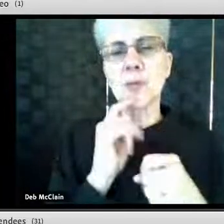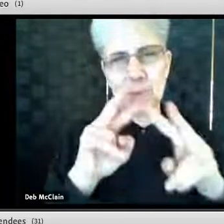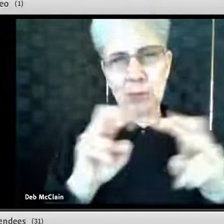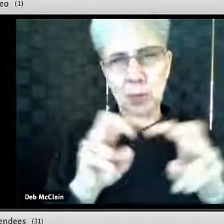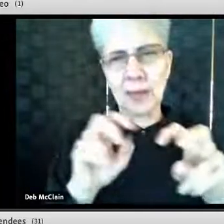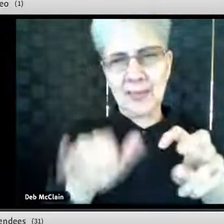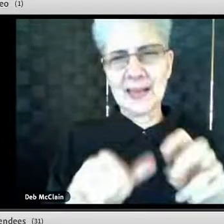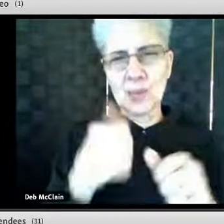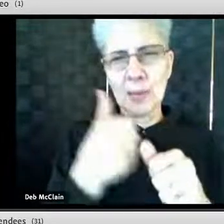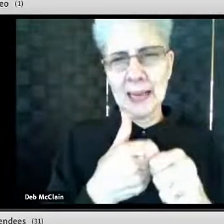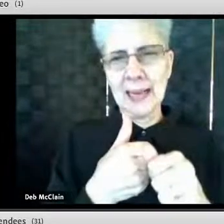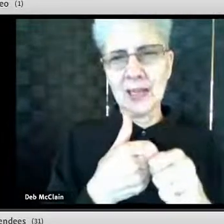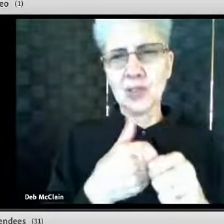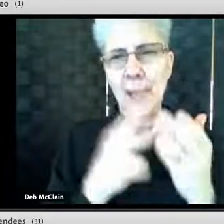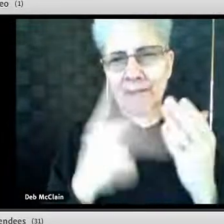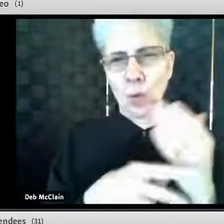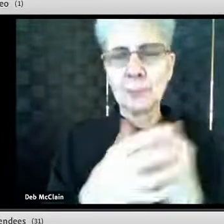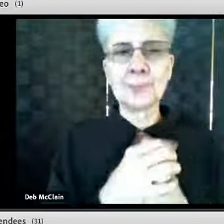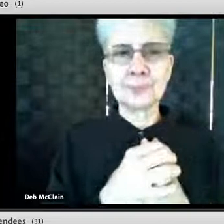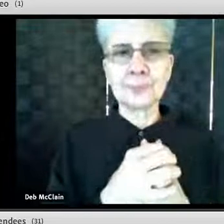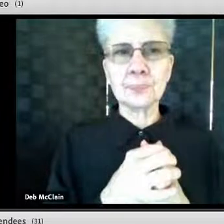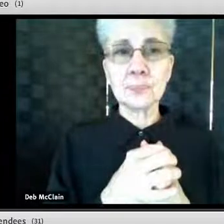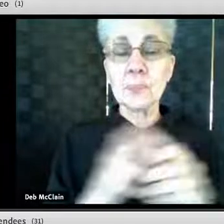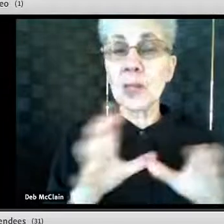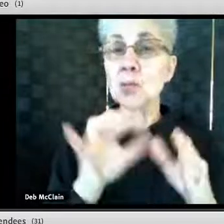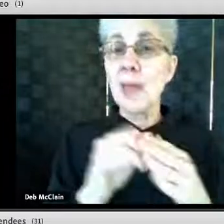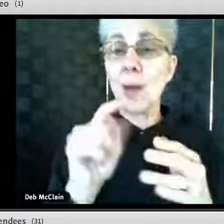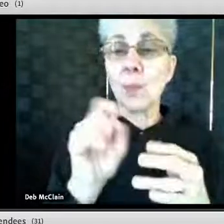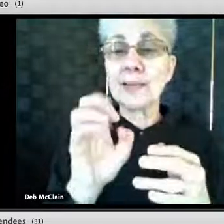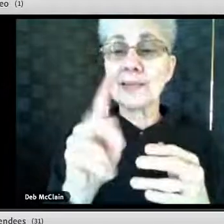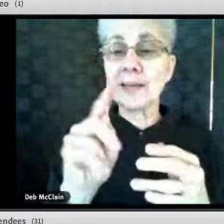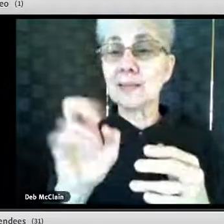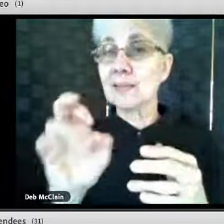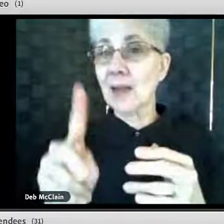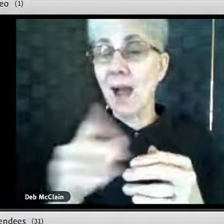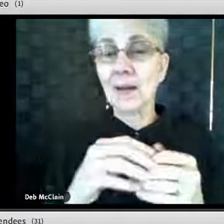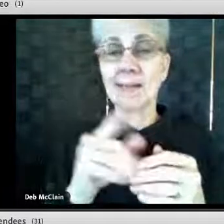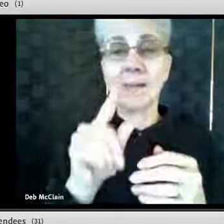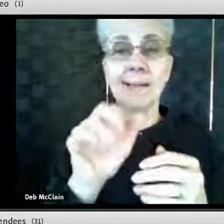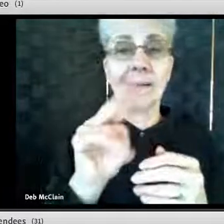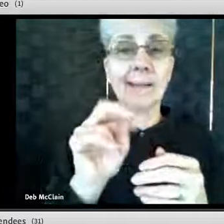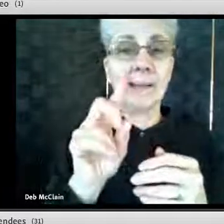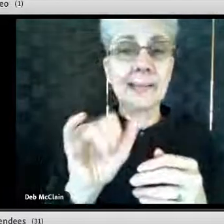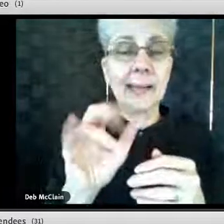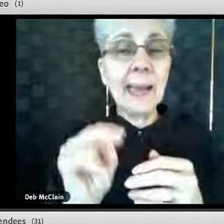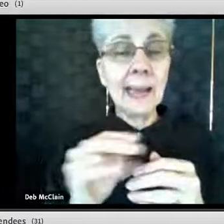You're going to have to kind of look at this on each platform, and you're going to do this with TikTok. You're going to do this with LinkedIn.